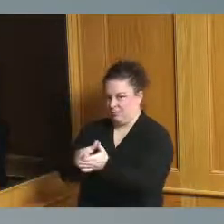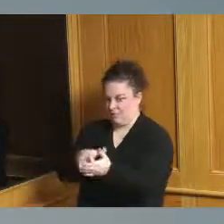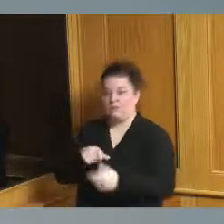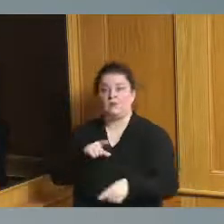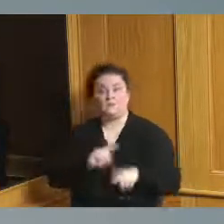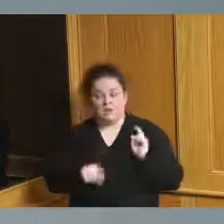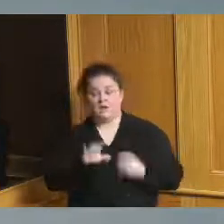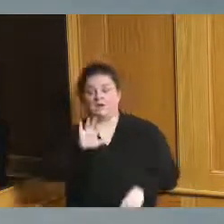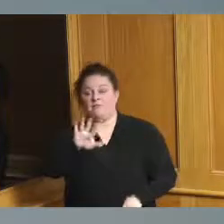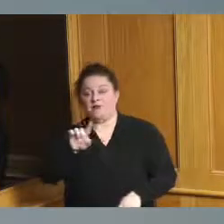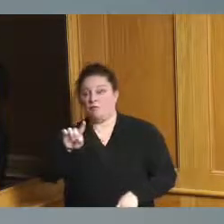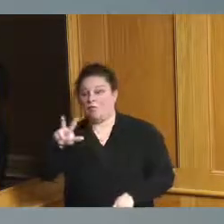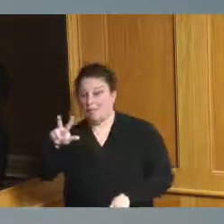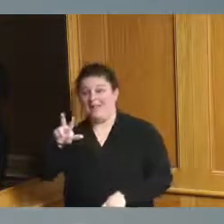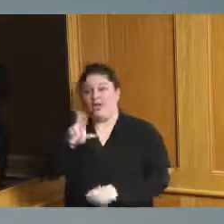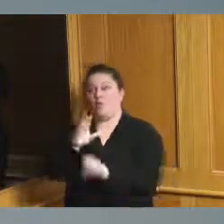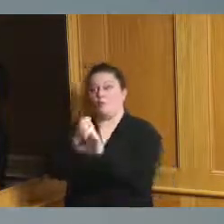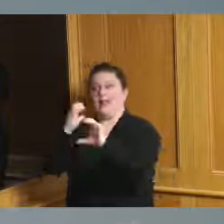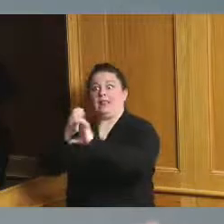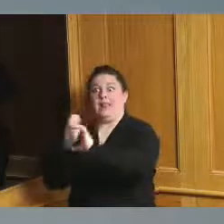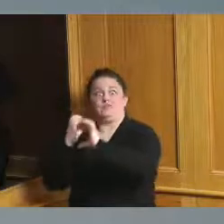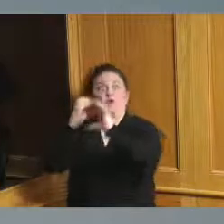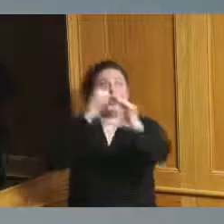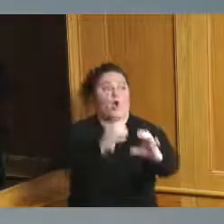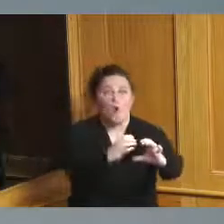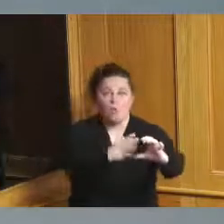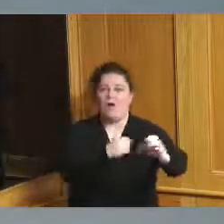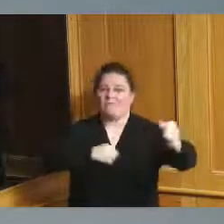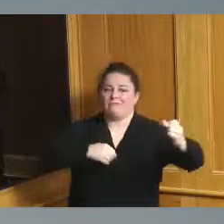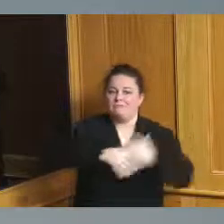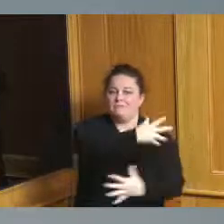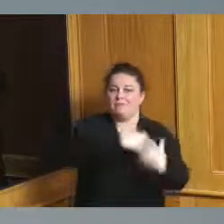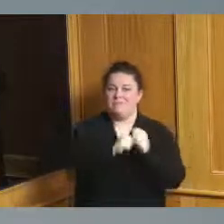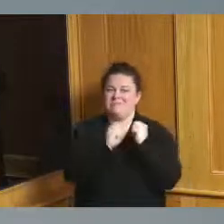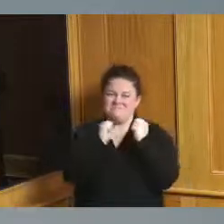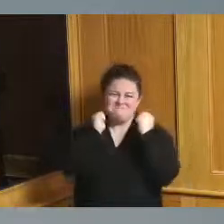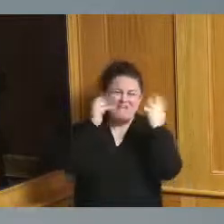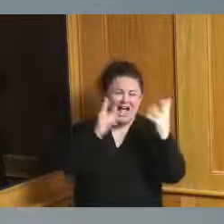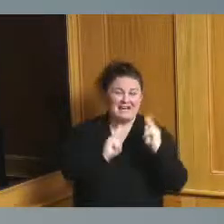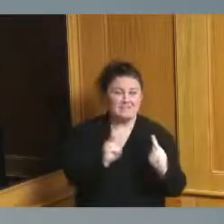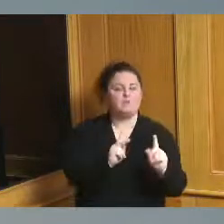where they're interacting with you know dozens of people in a day that was viewed to be different so